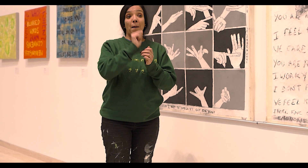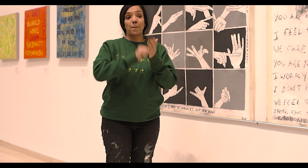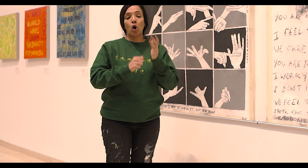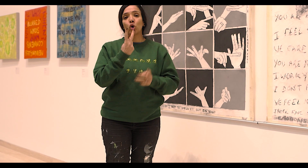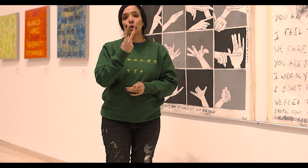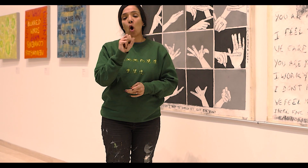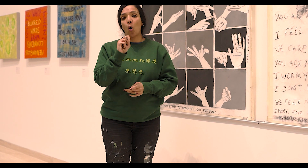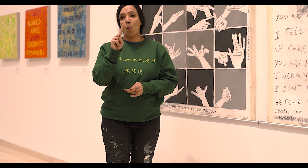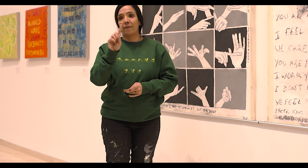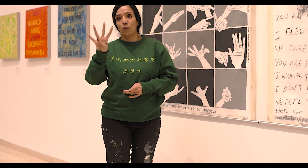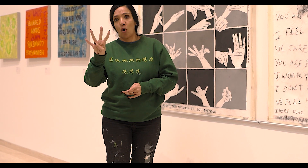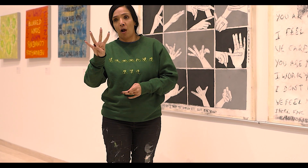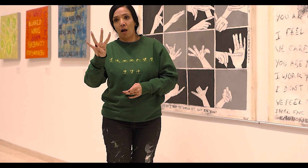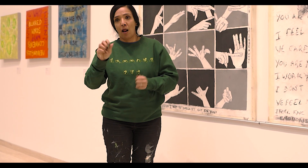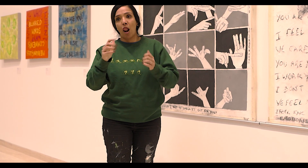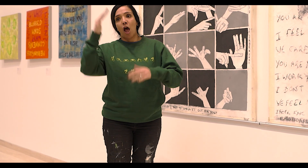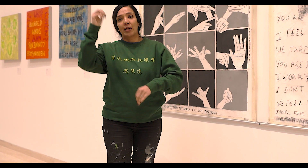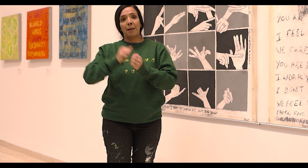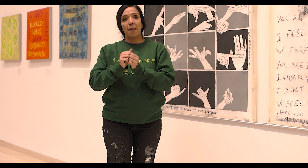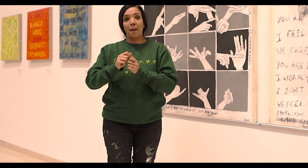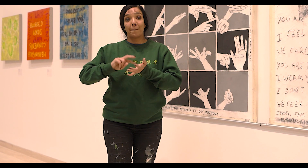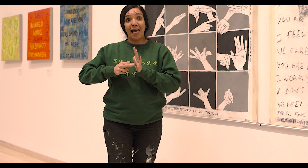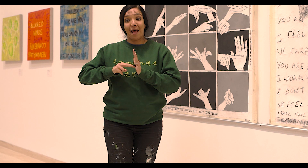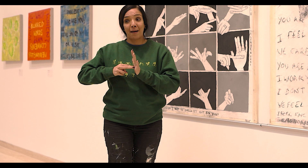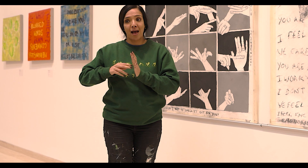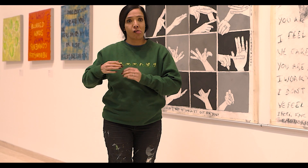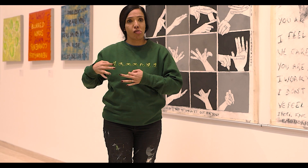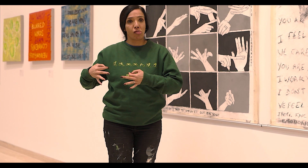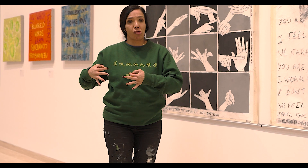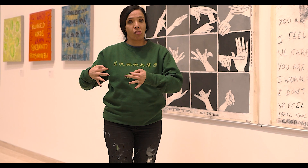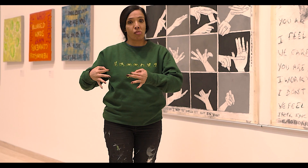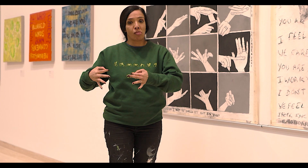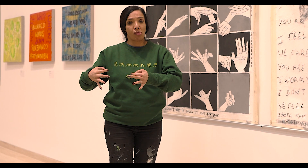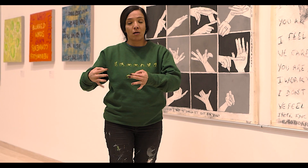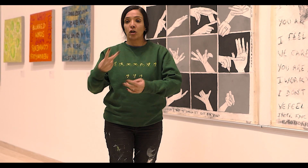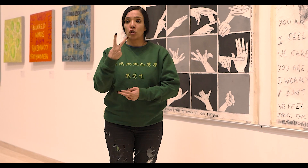and so, during lockdown, I bought-- I actually bought these large pieces of paper in 2014